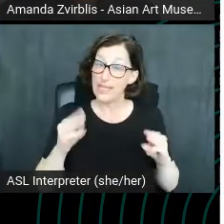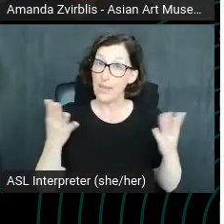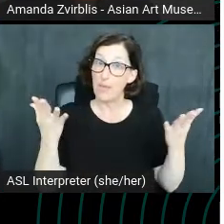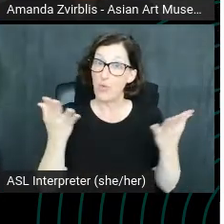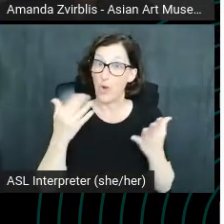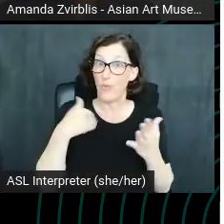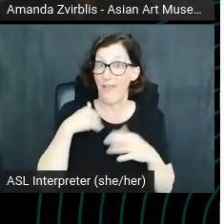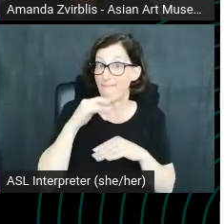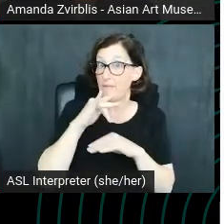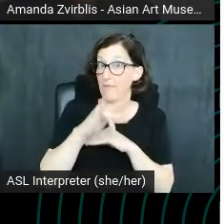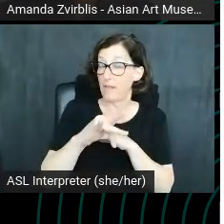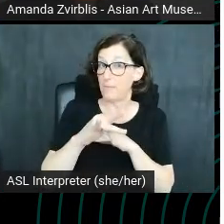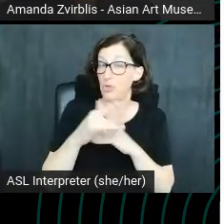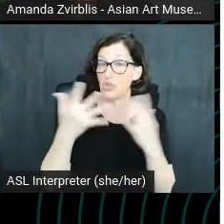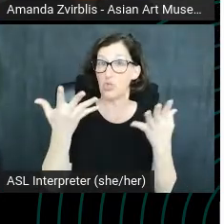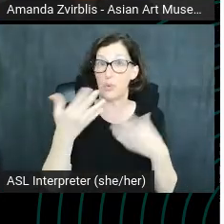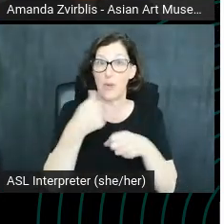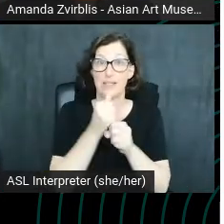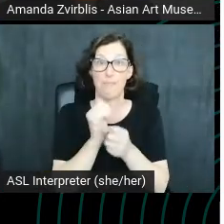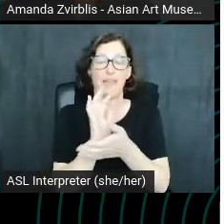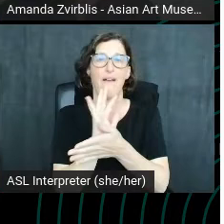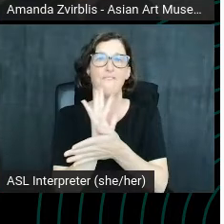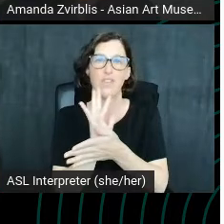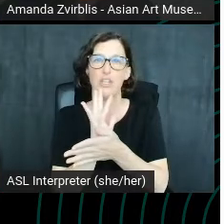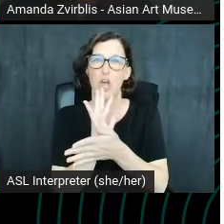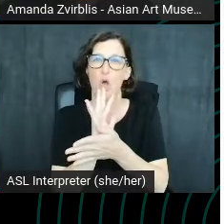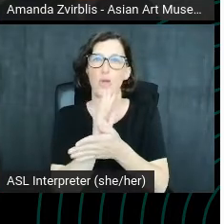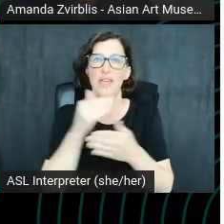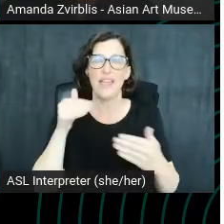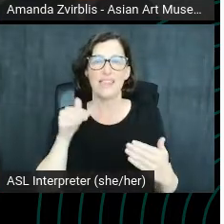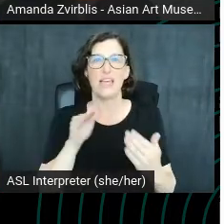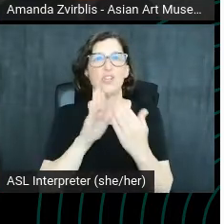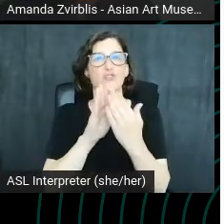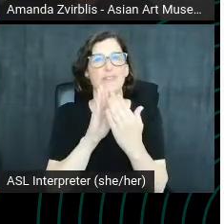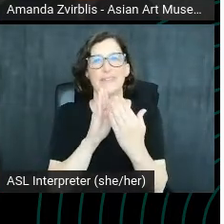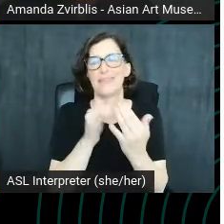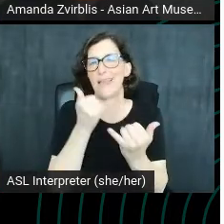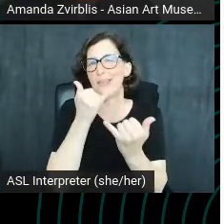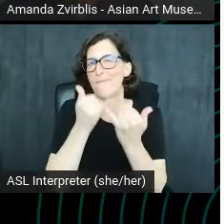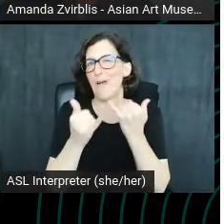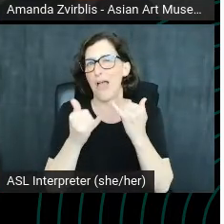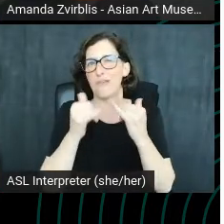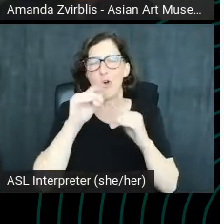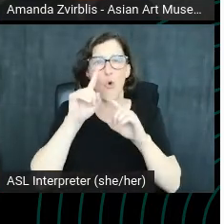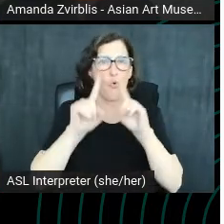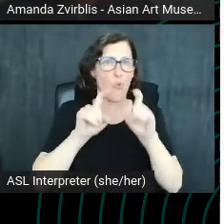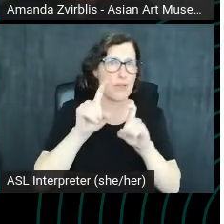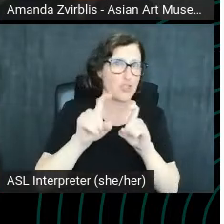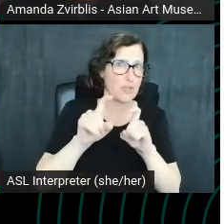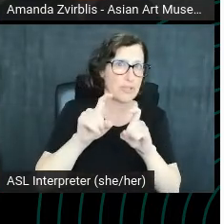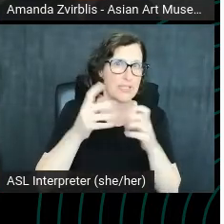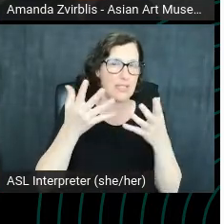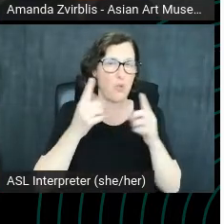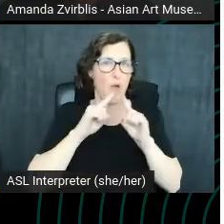so we want to create videos that address any final questions they may have and want answered before purchasing.